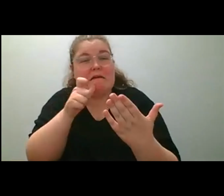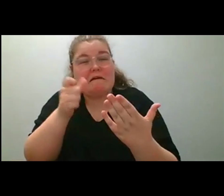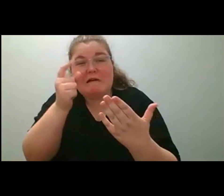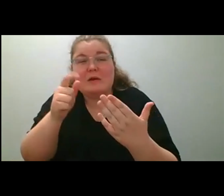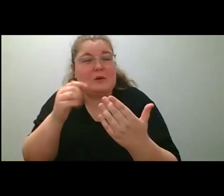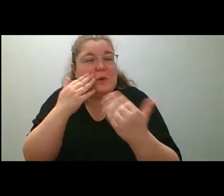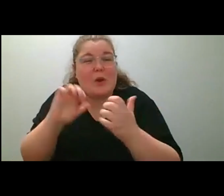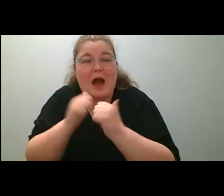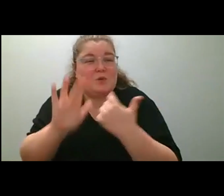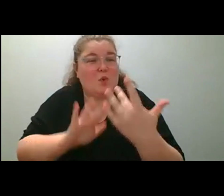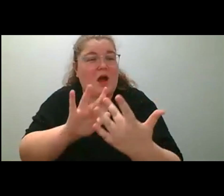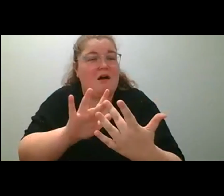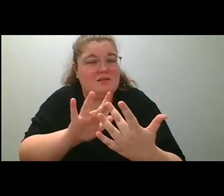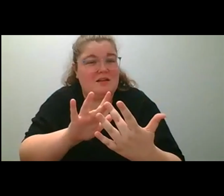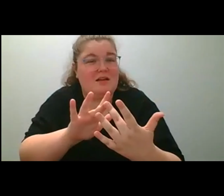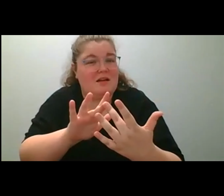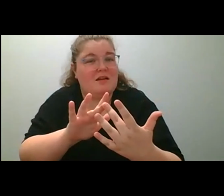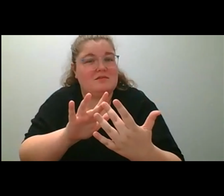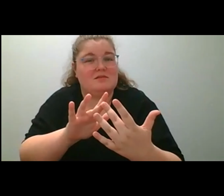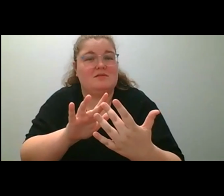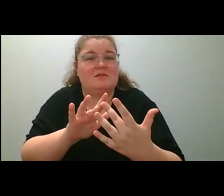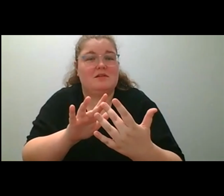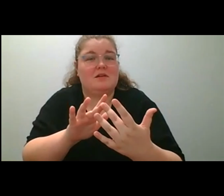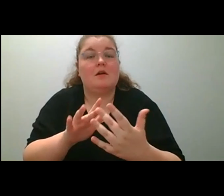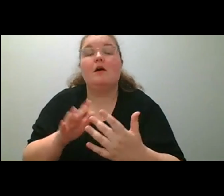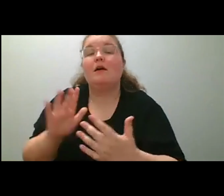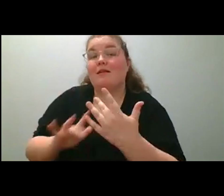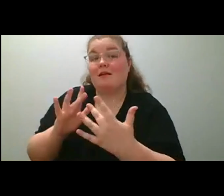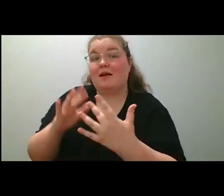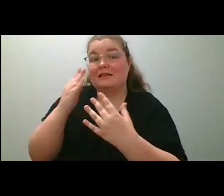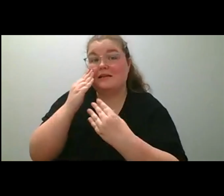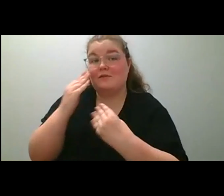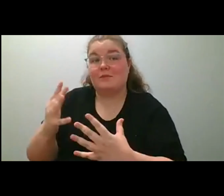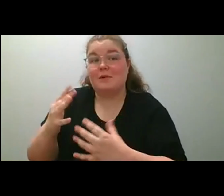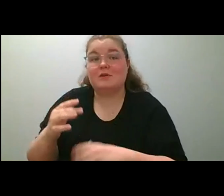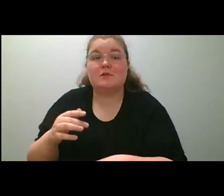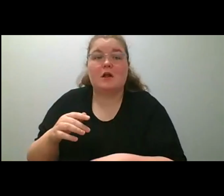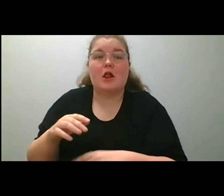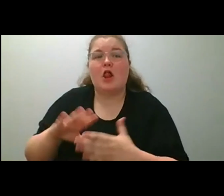Oftentimes, you know, the contact information in terms of, you know, learn more about our team.